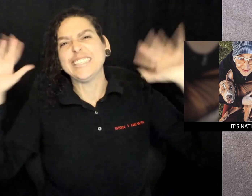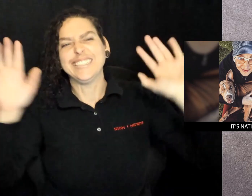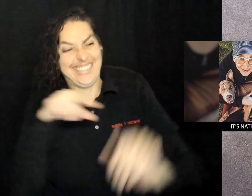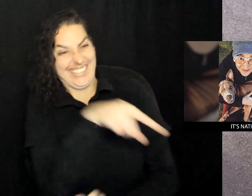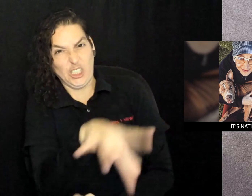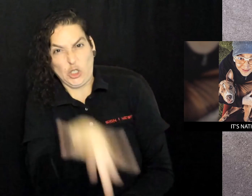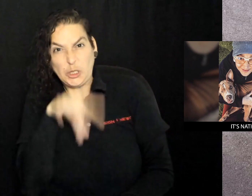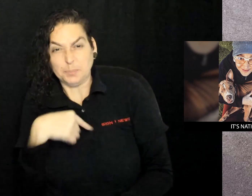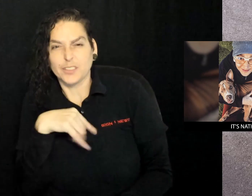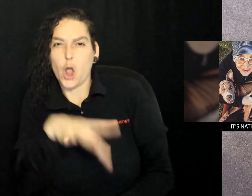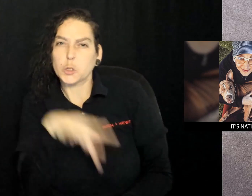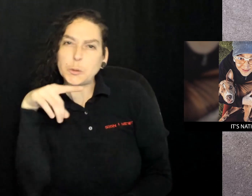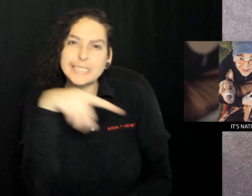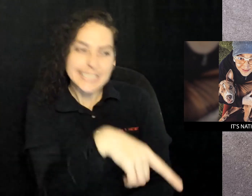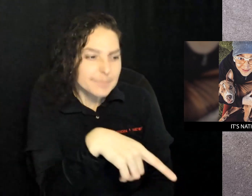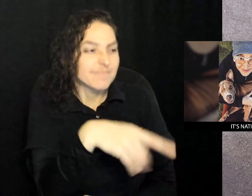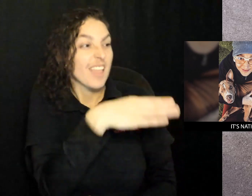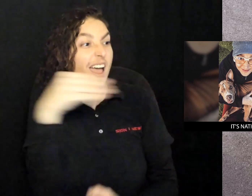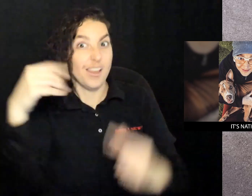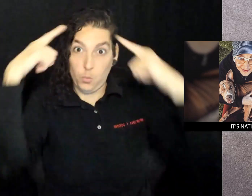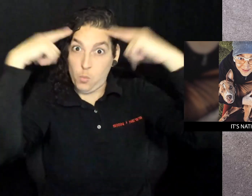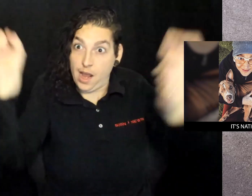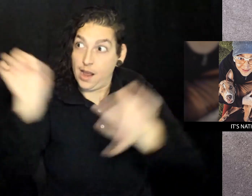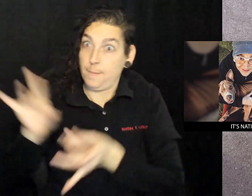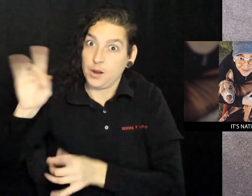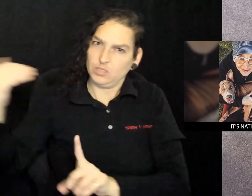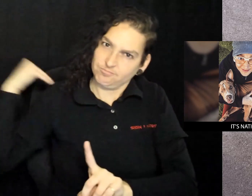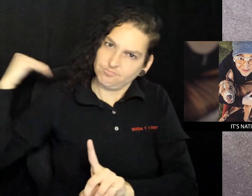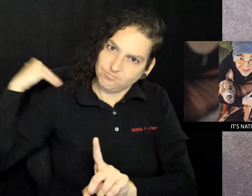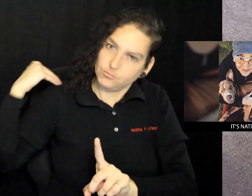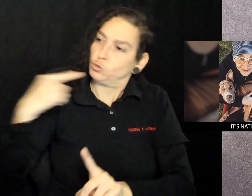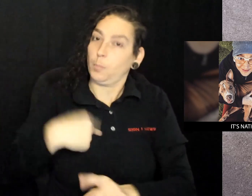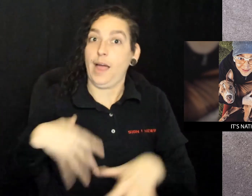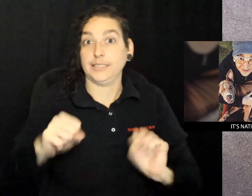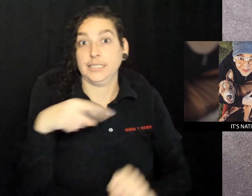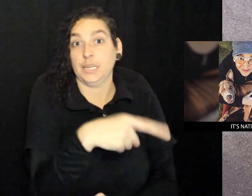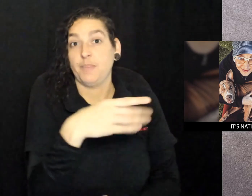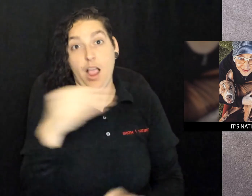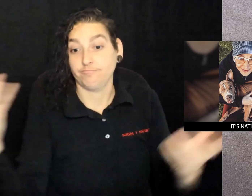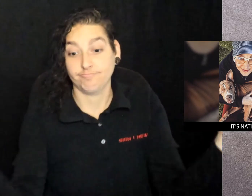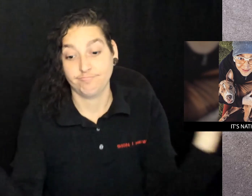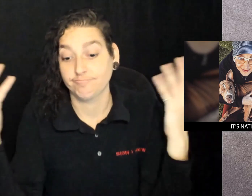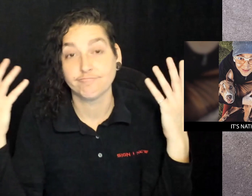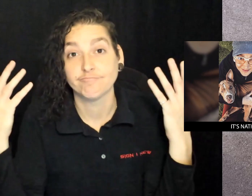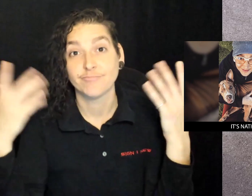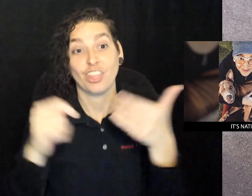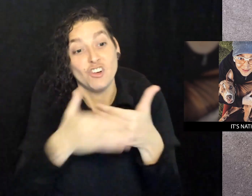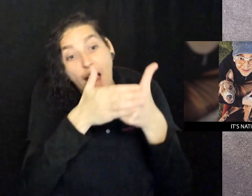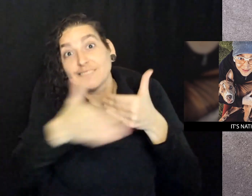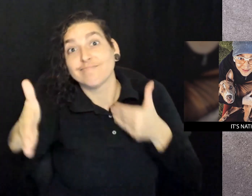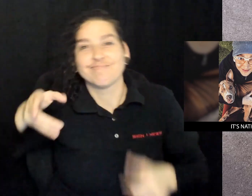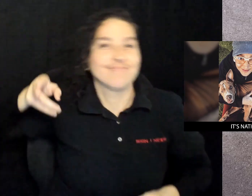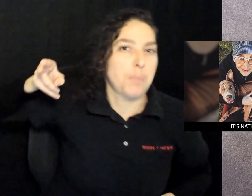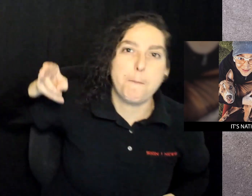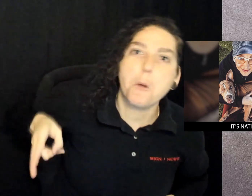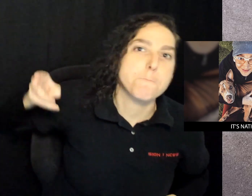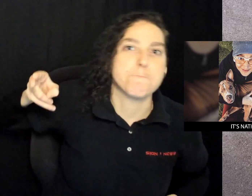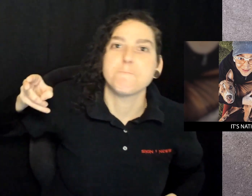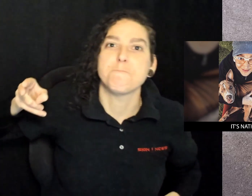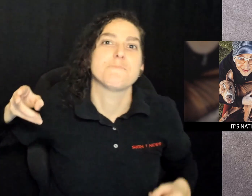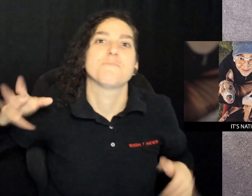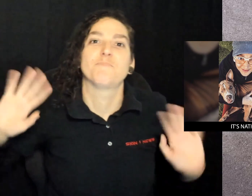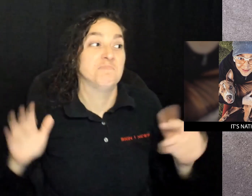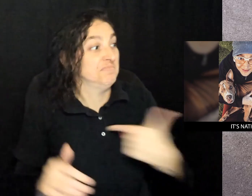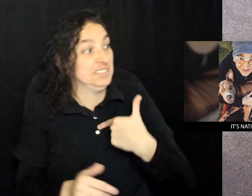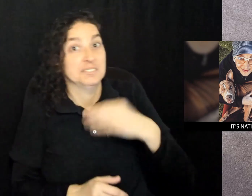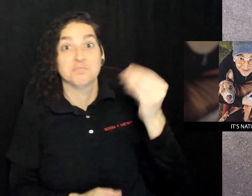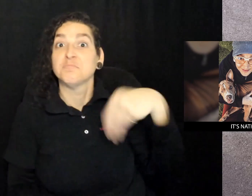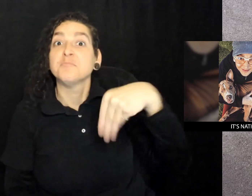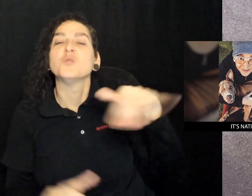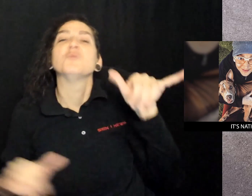and I have learned so much I chose him and he chose me and the rest is as they say history